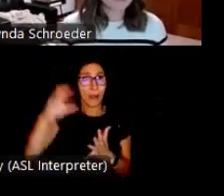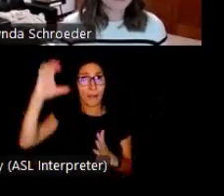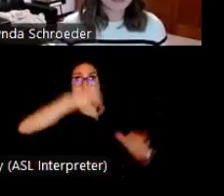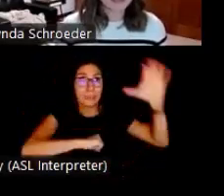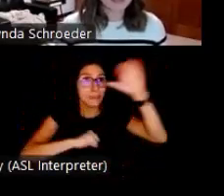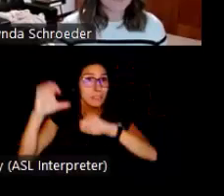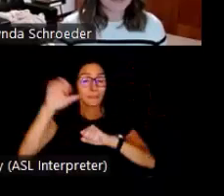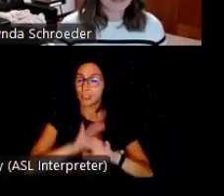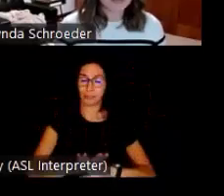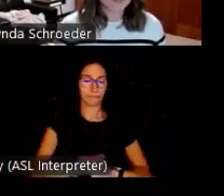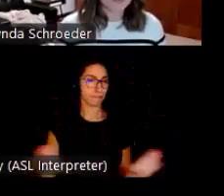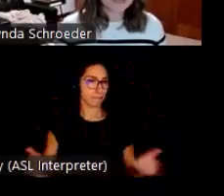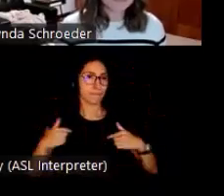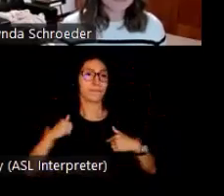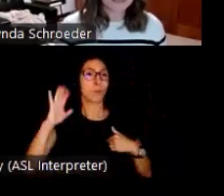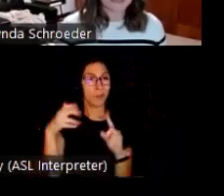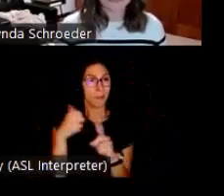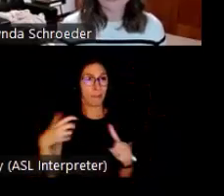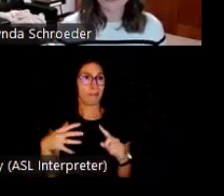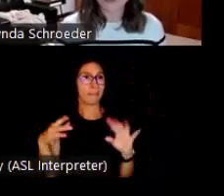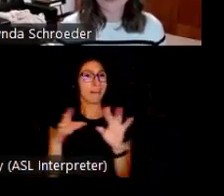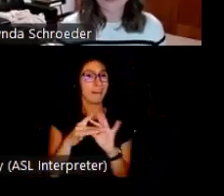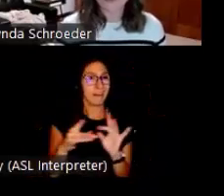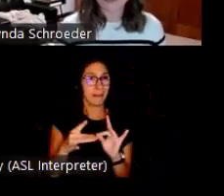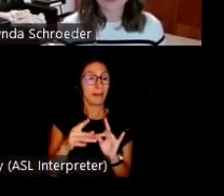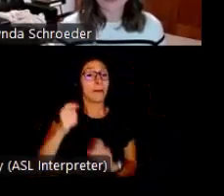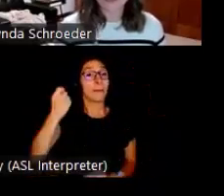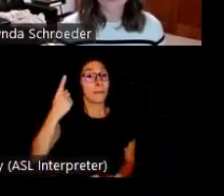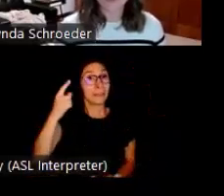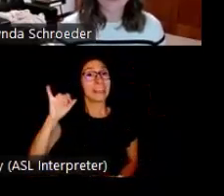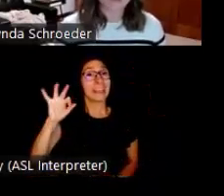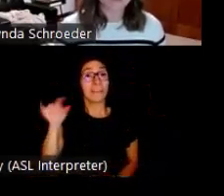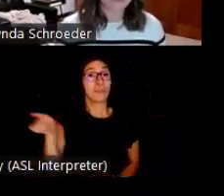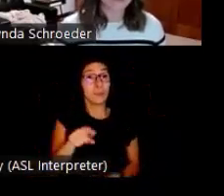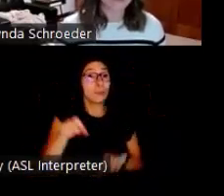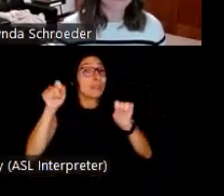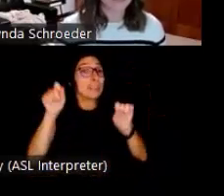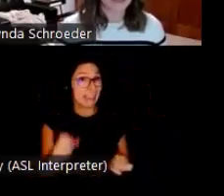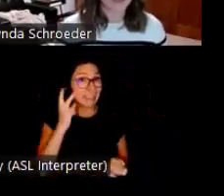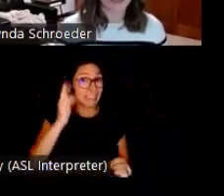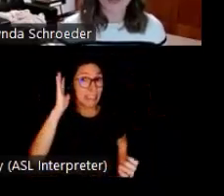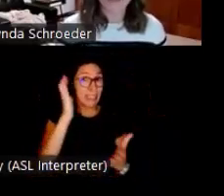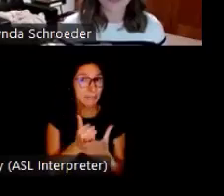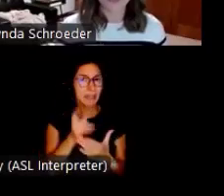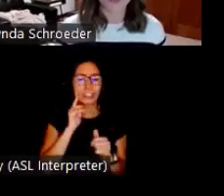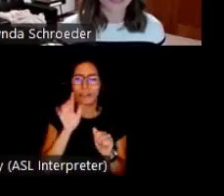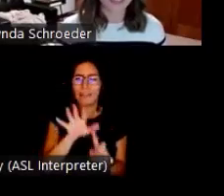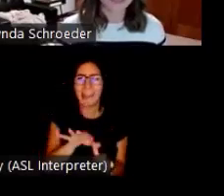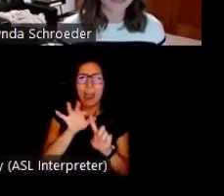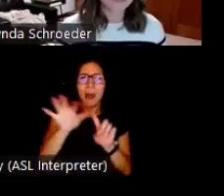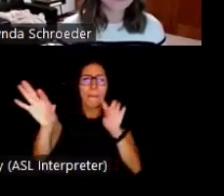they have been uniquely selected to show the diversity of what it means to live and grow up in rural areas.